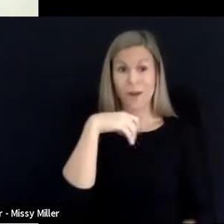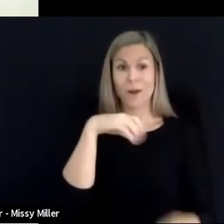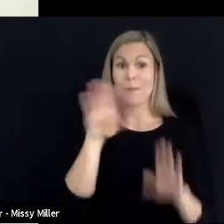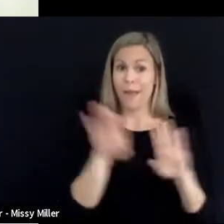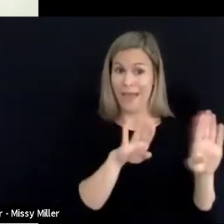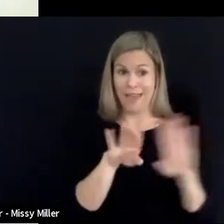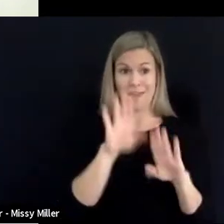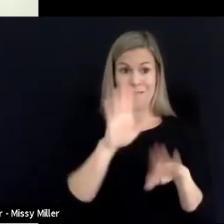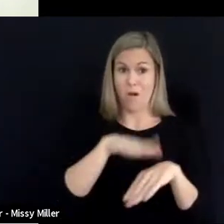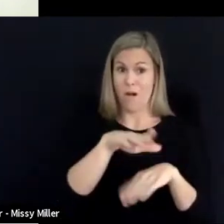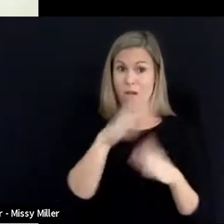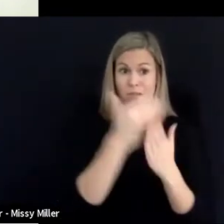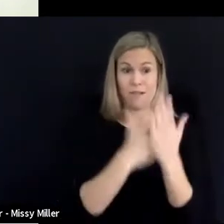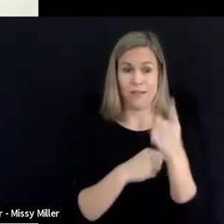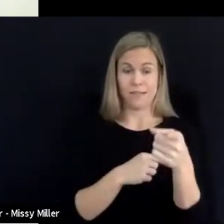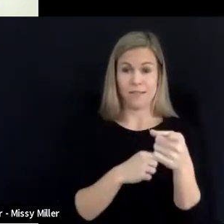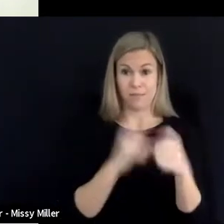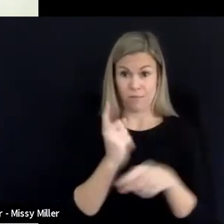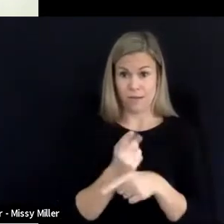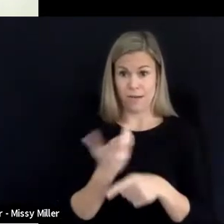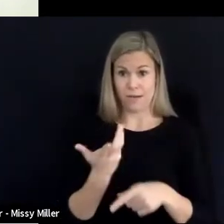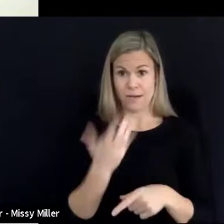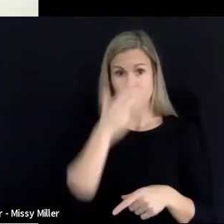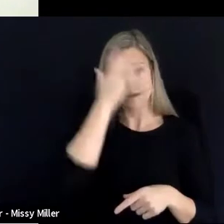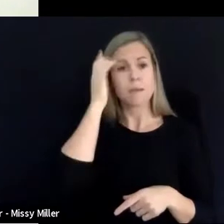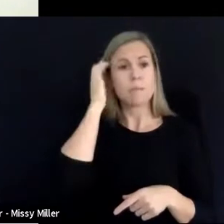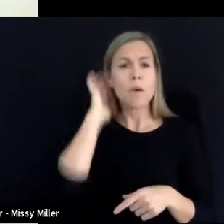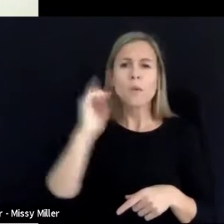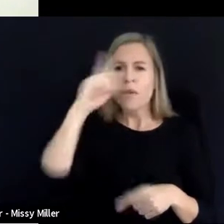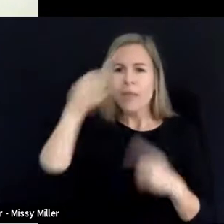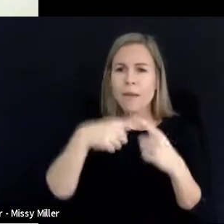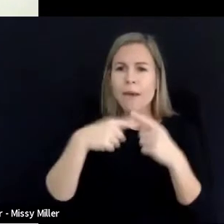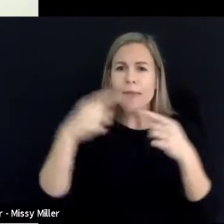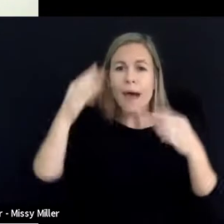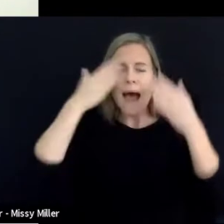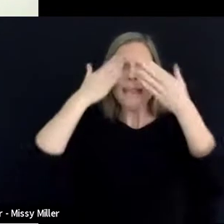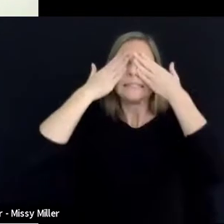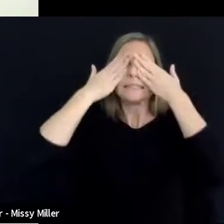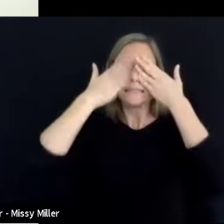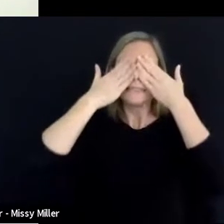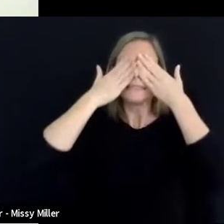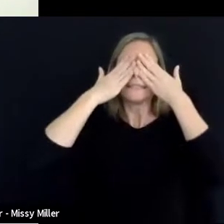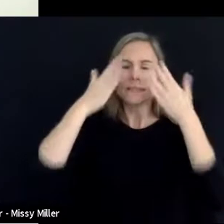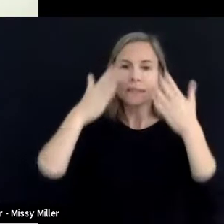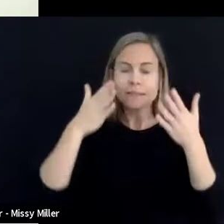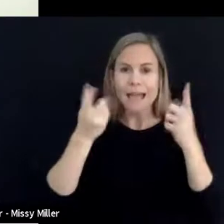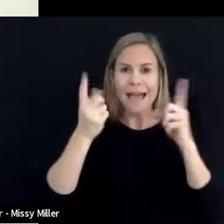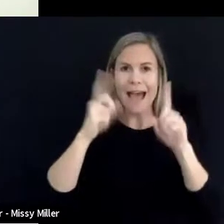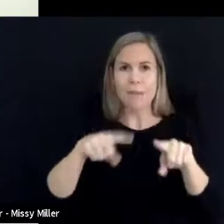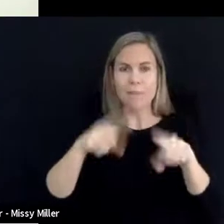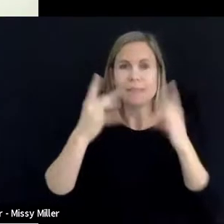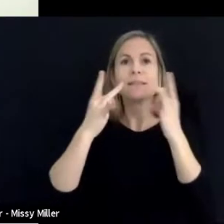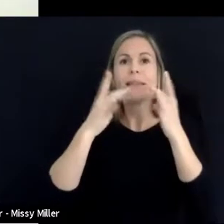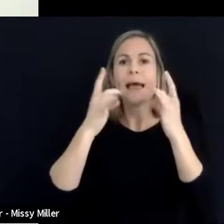But as you think about each of the behaviors, well, eye pressing, you know, if you press your eyes, you get a flash, that's kind of interesting.